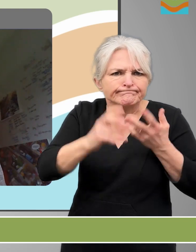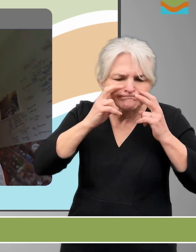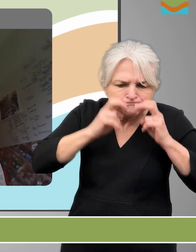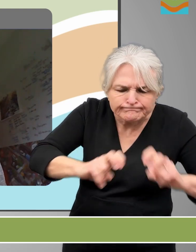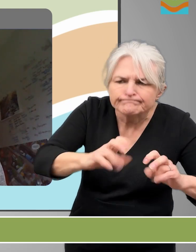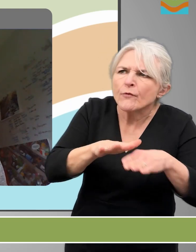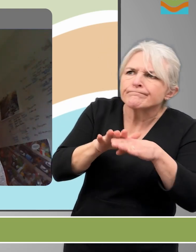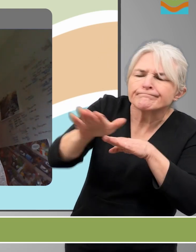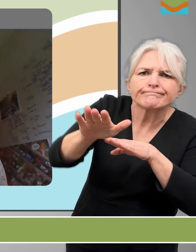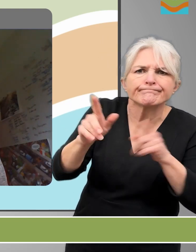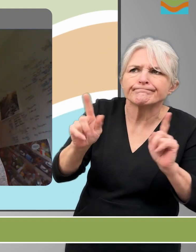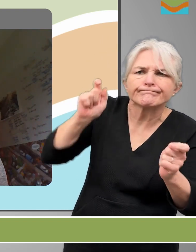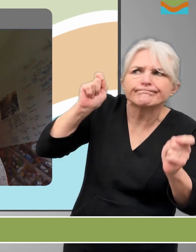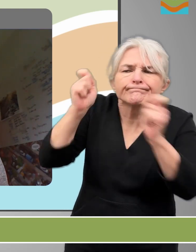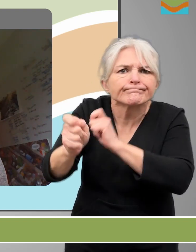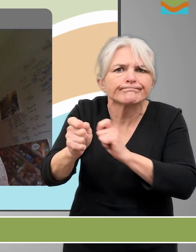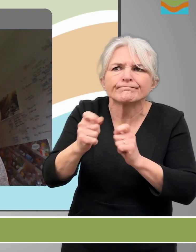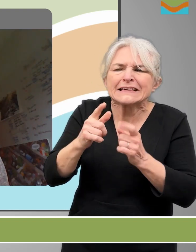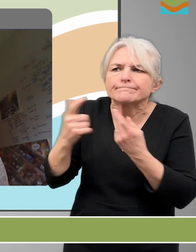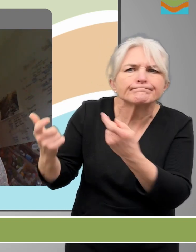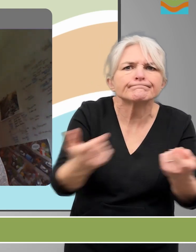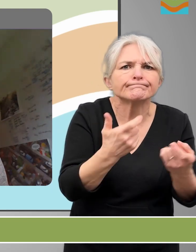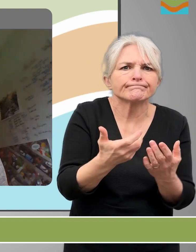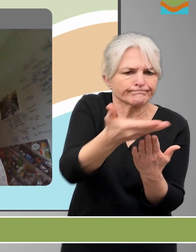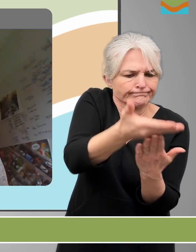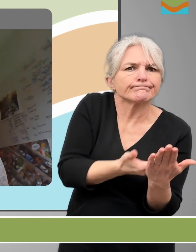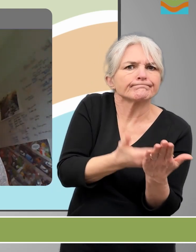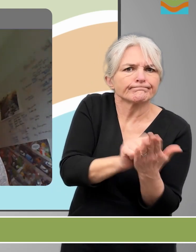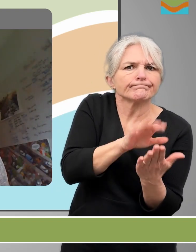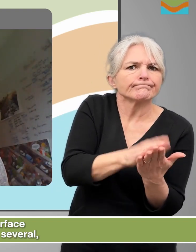And we really dived in to the various parts